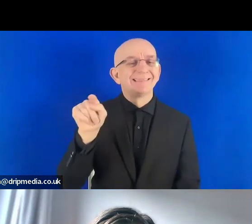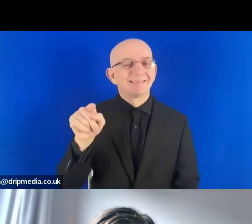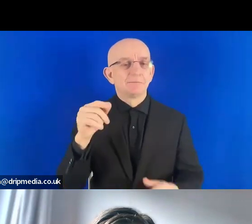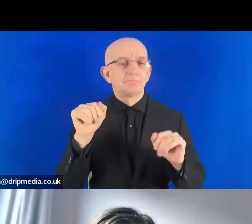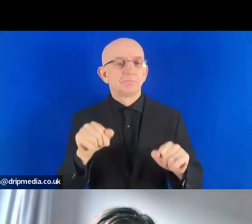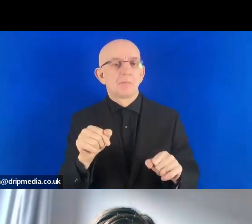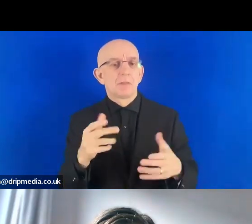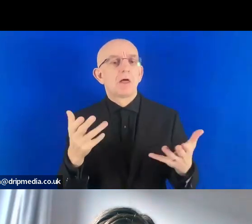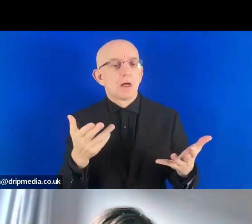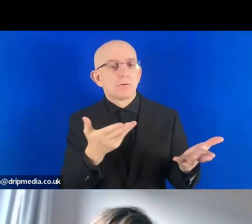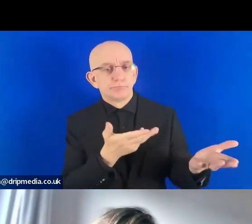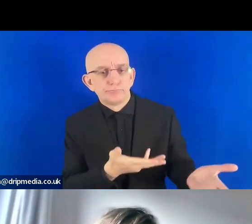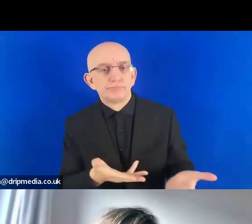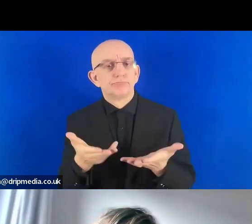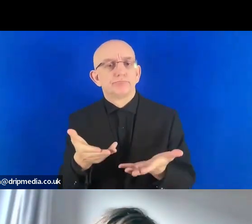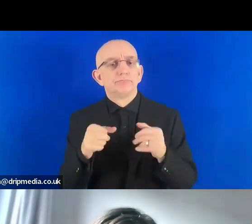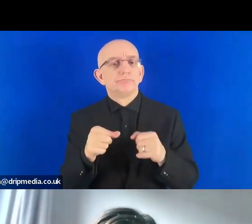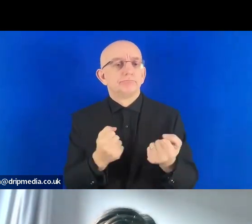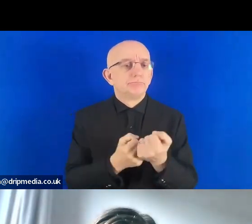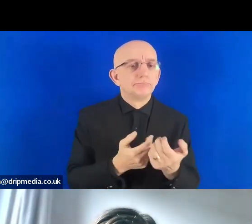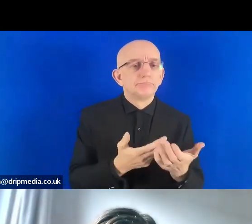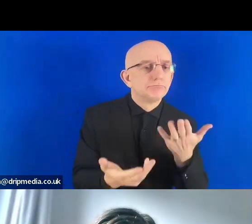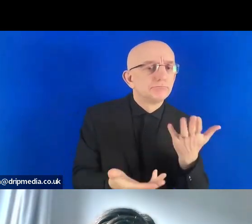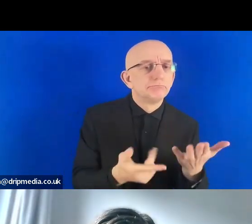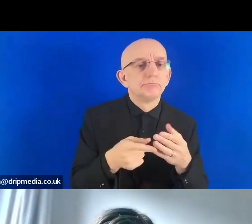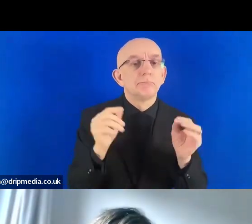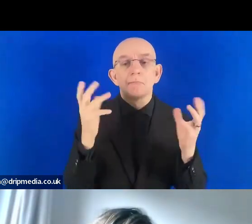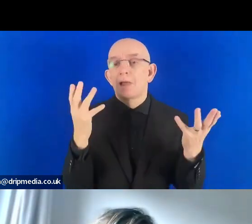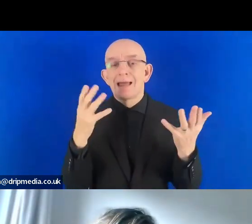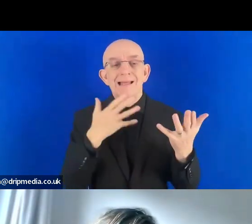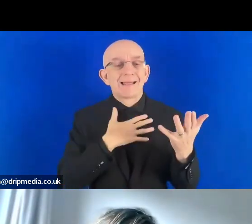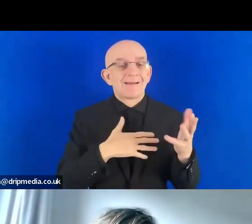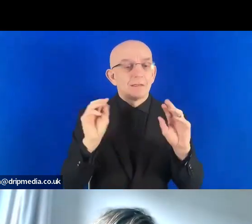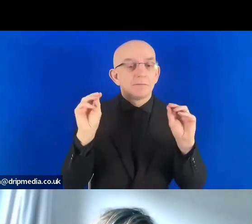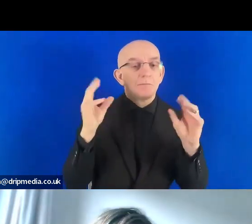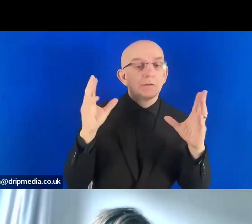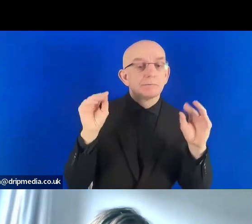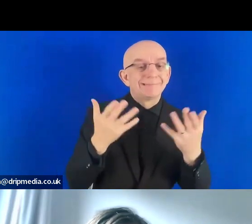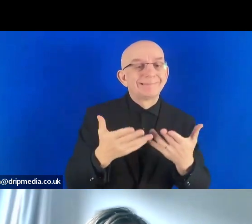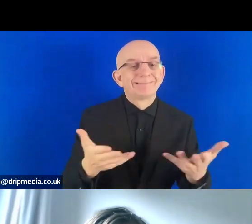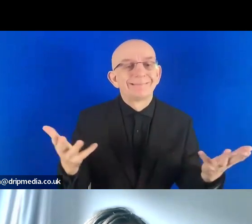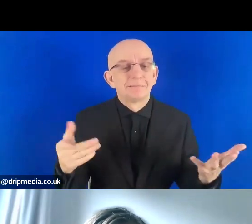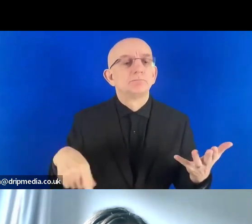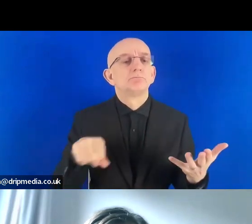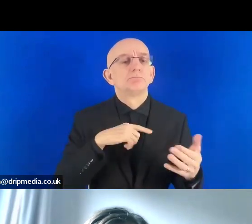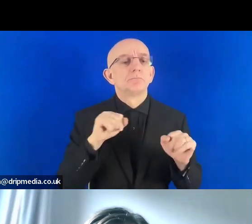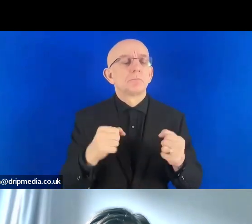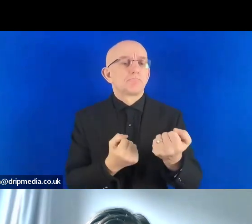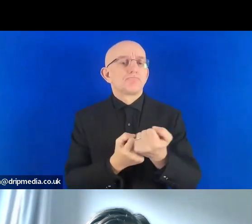So look out for the A with signage. I didn't fully get the question about losing the wheelchair, but,